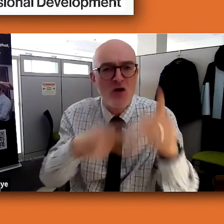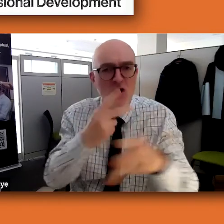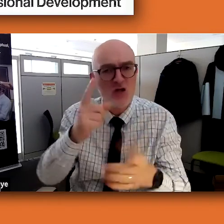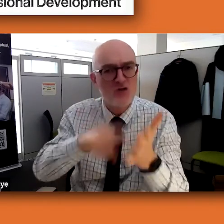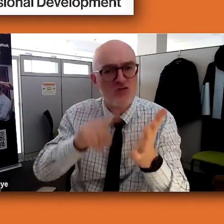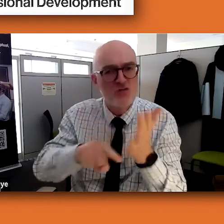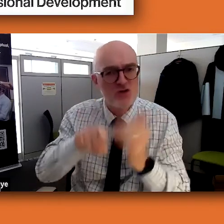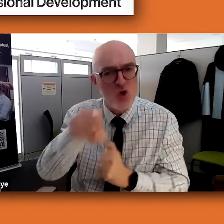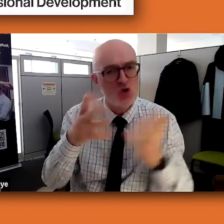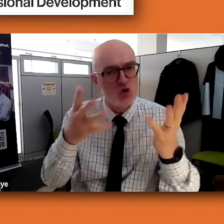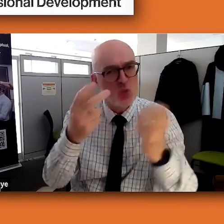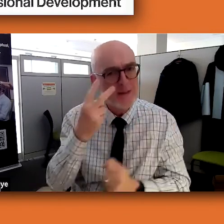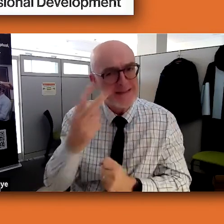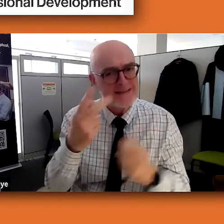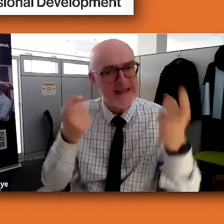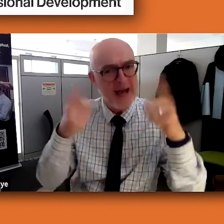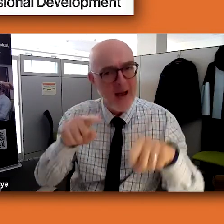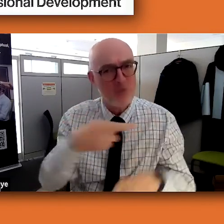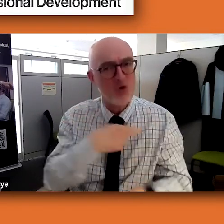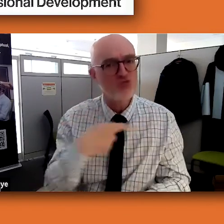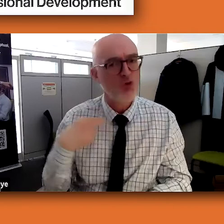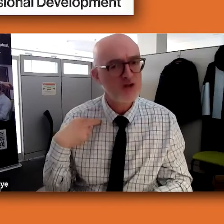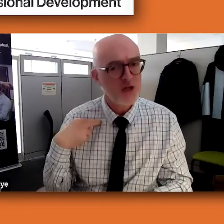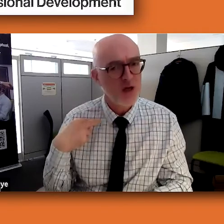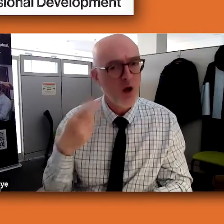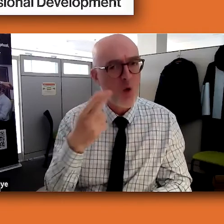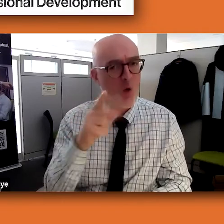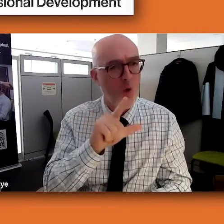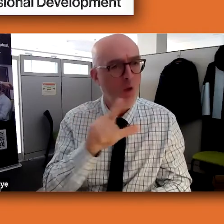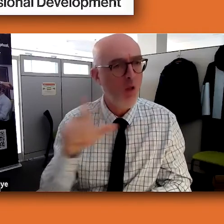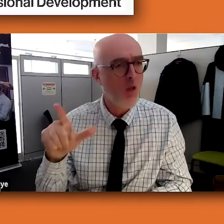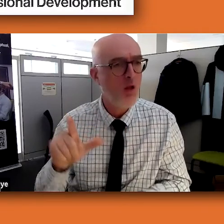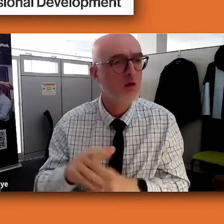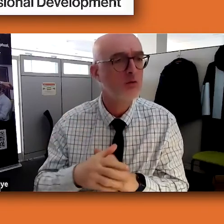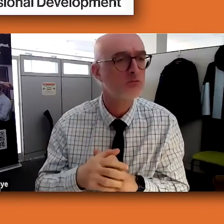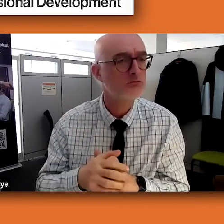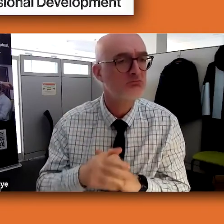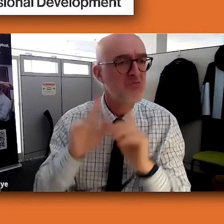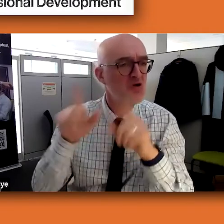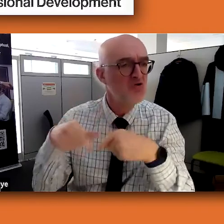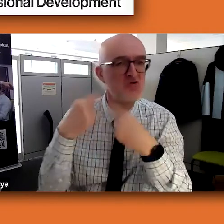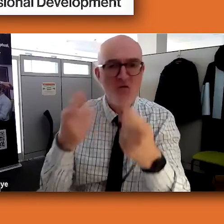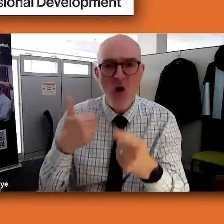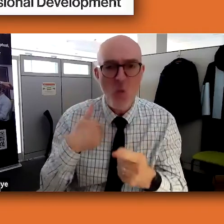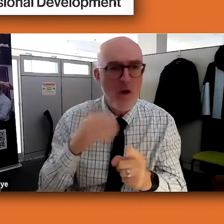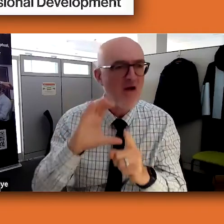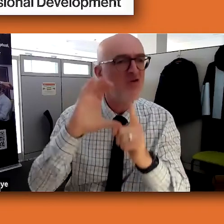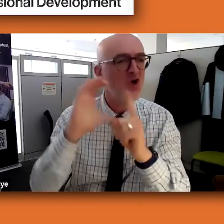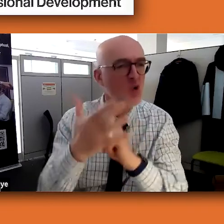"What other research would you like to see added "to current research in Rosica Hall?